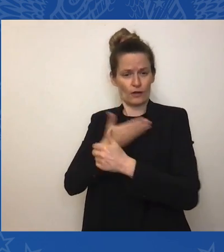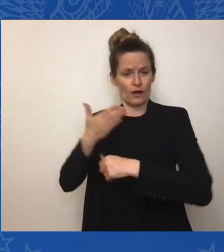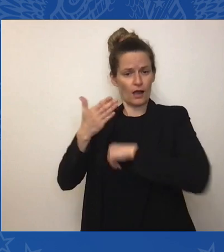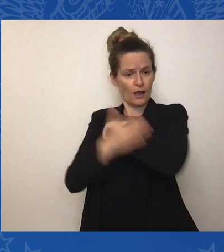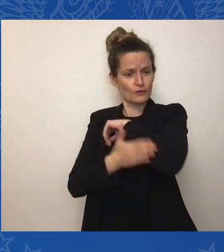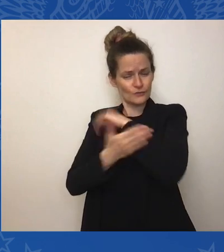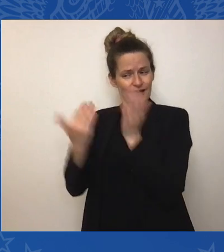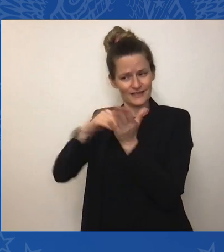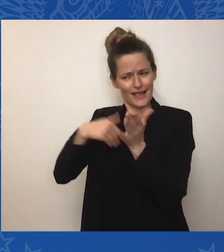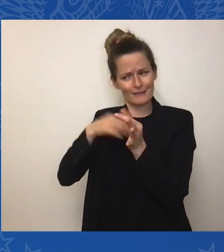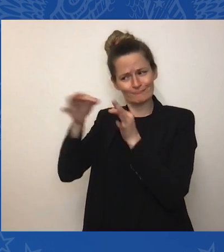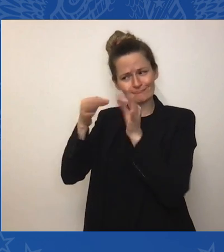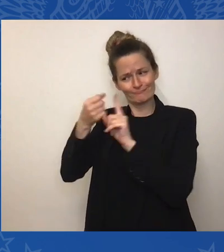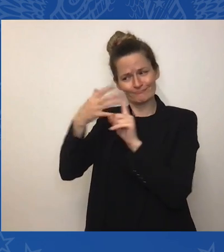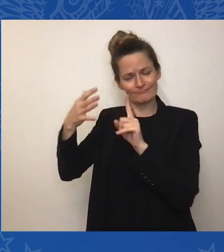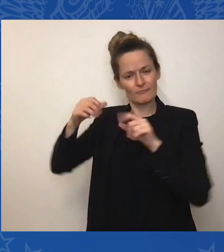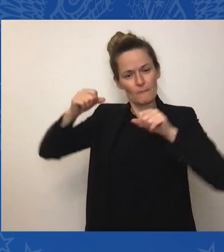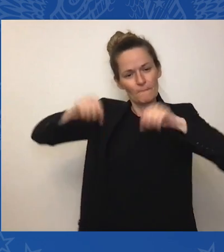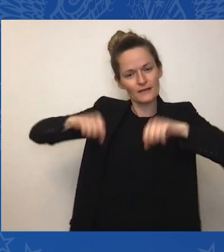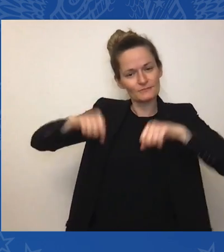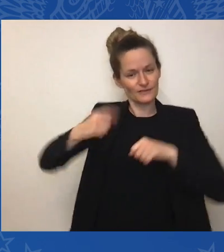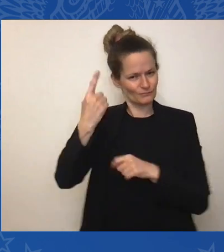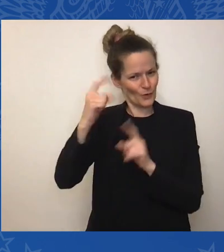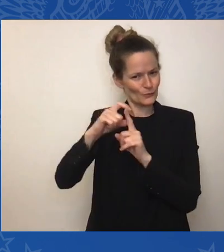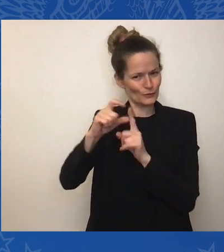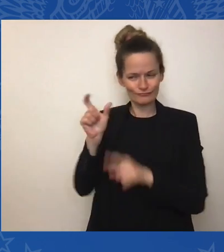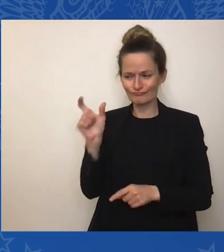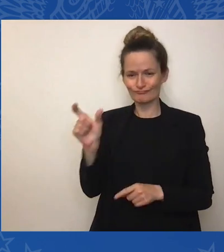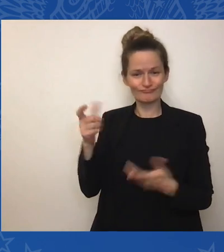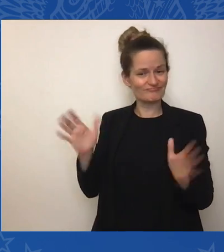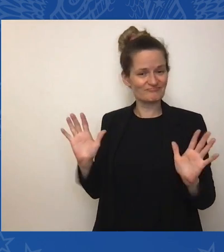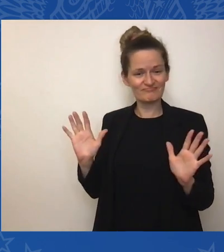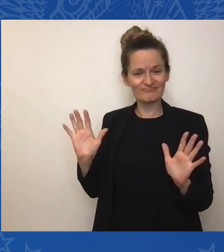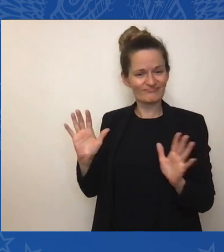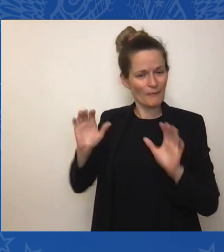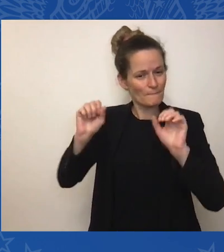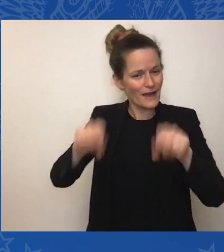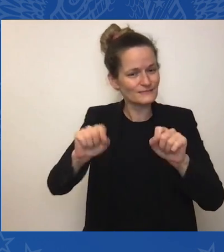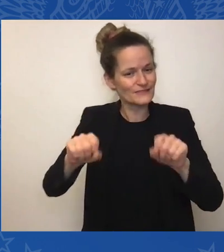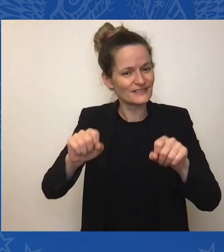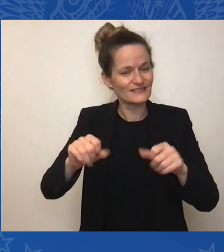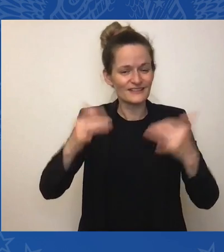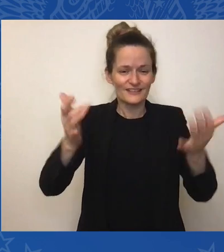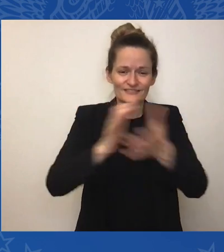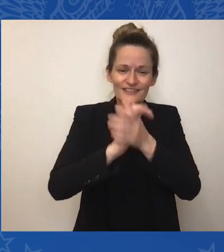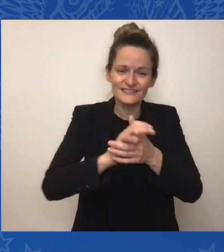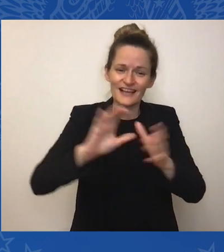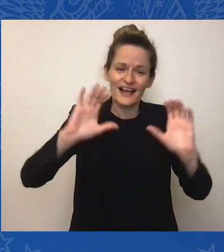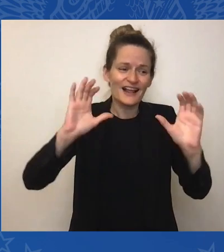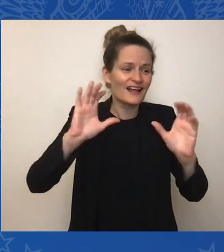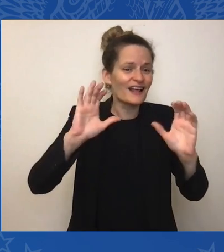And so to the University Class of 2022, there is no limit on what you can do. I promise you.